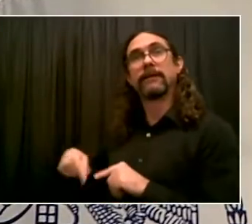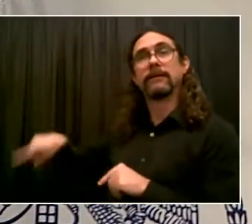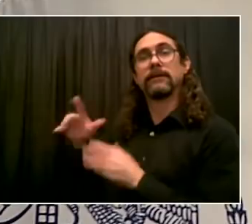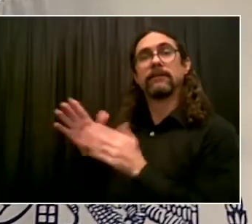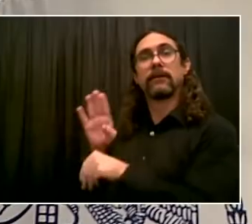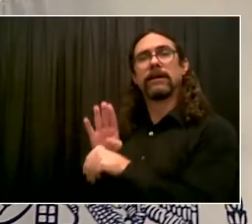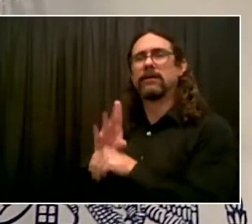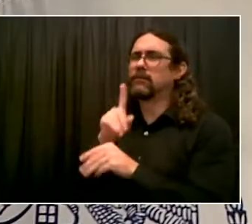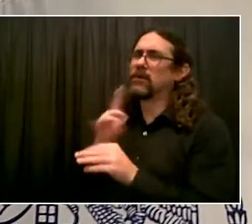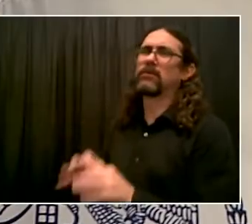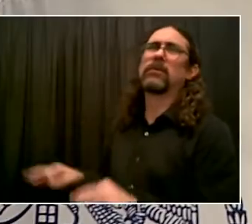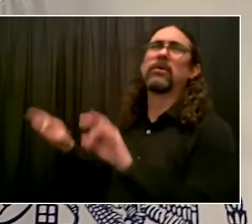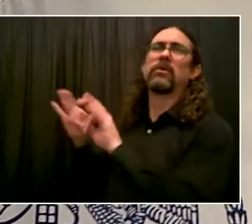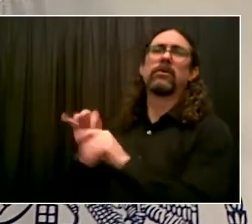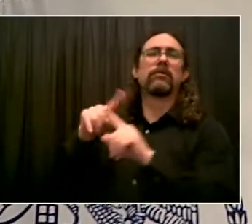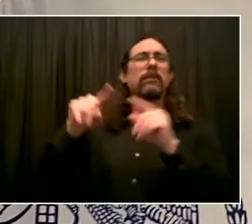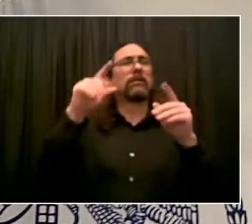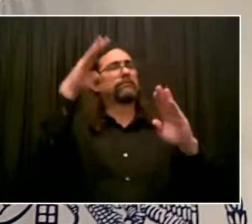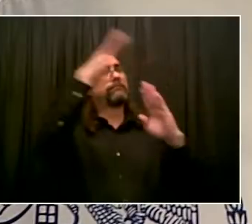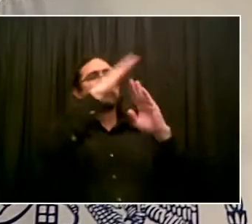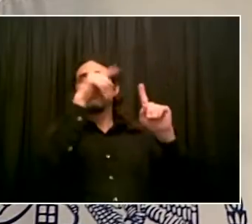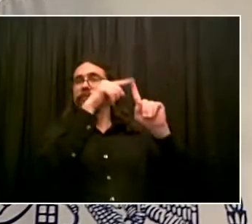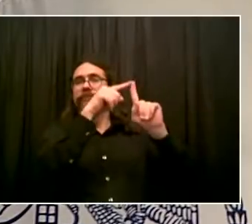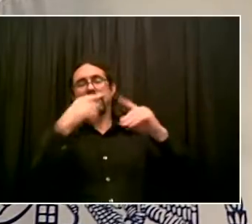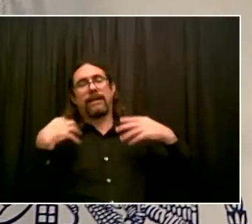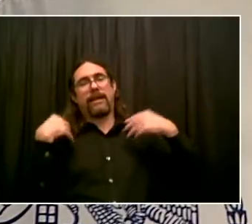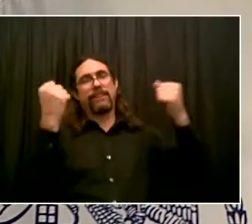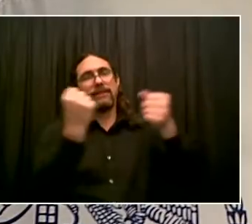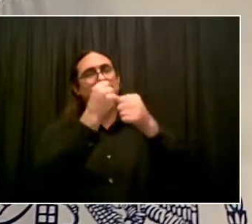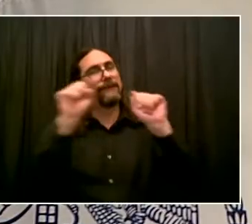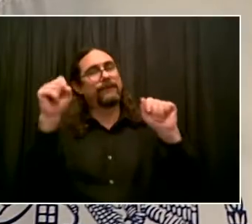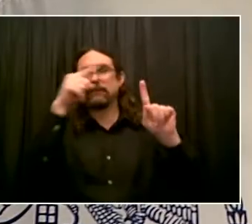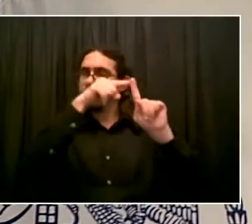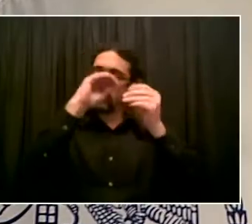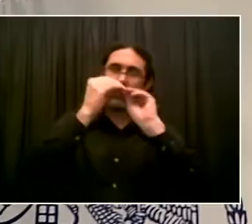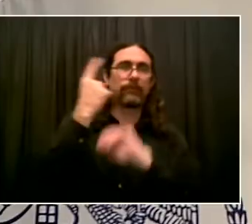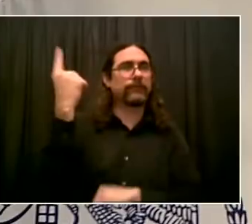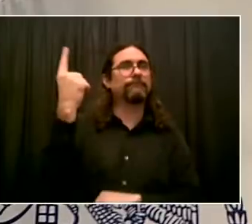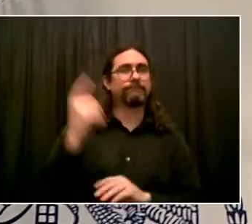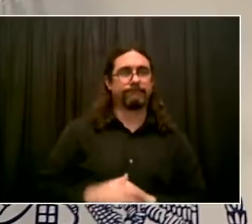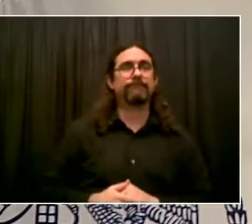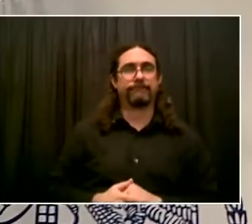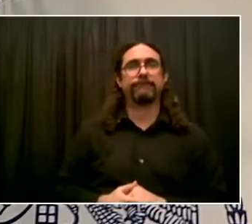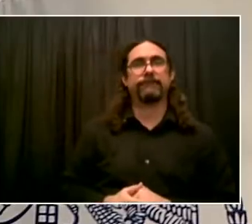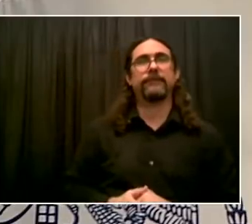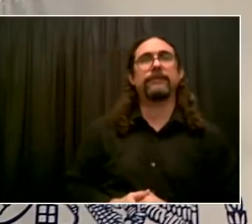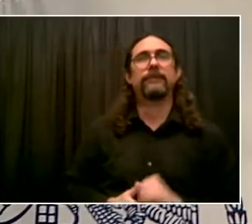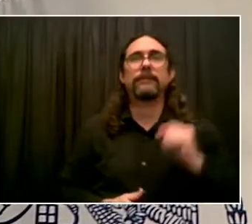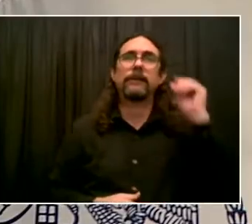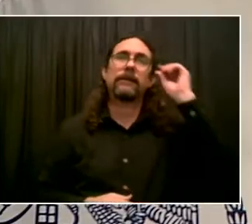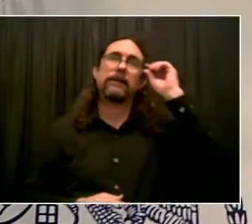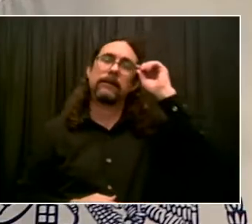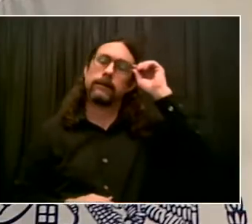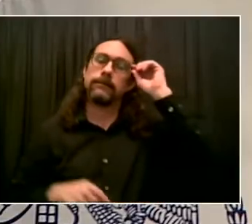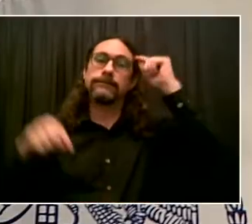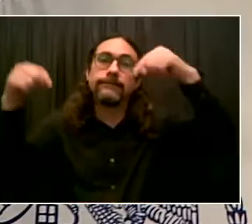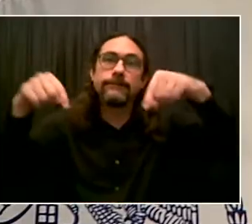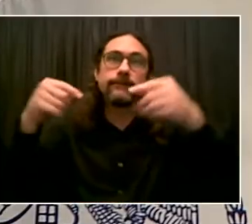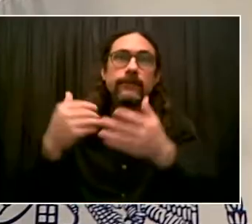DIRECOTIN AHS